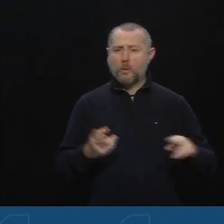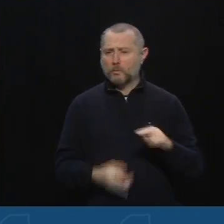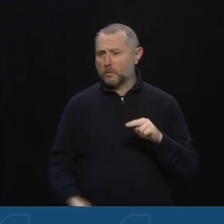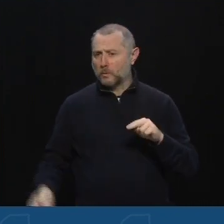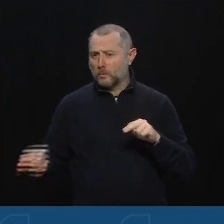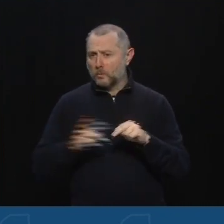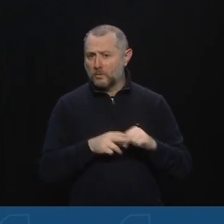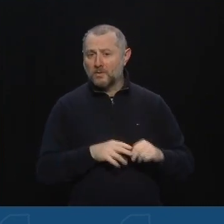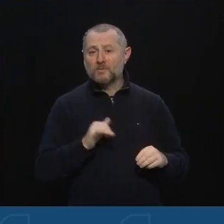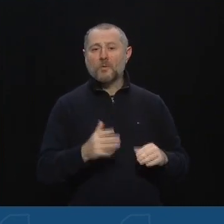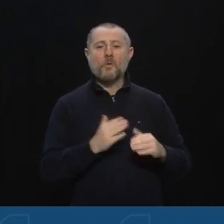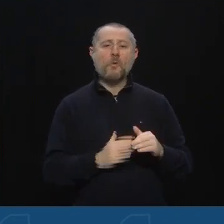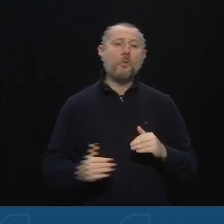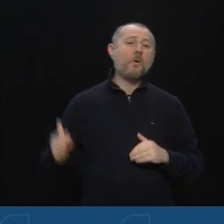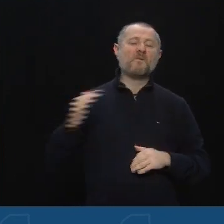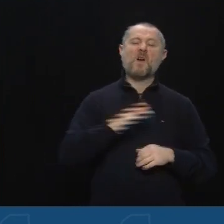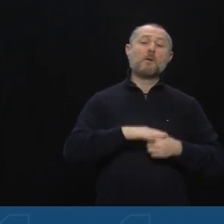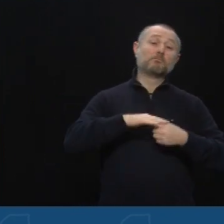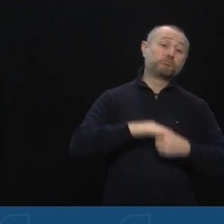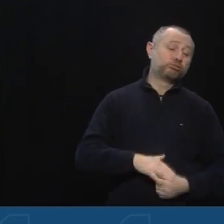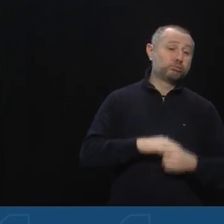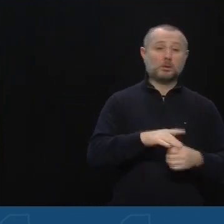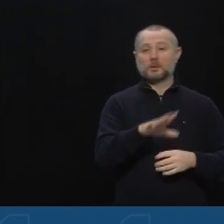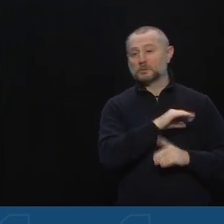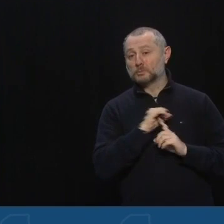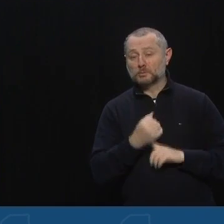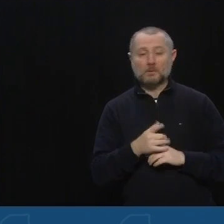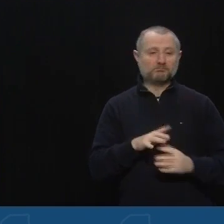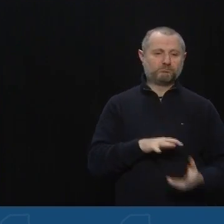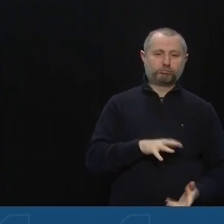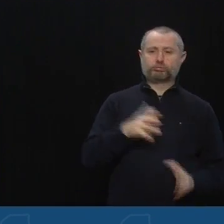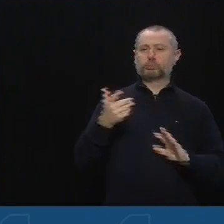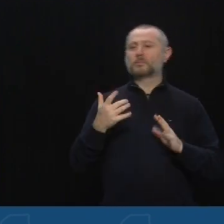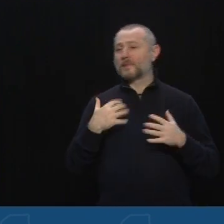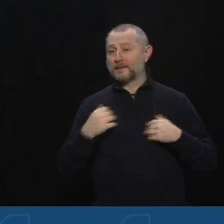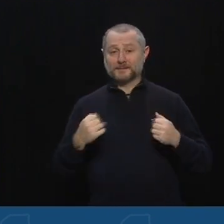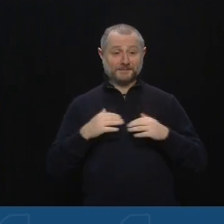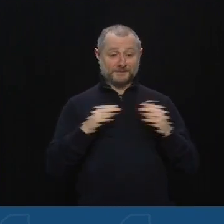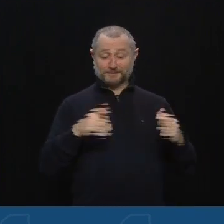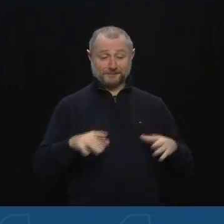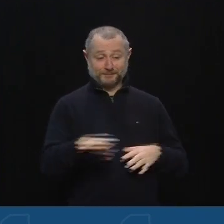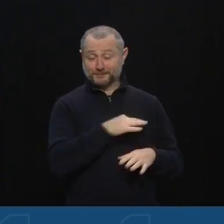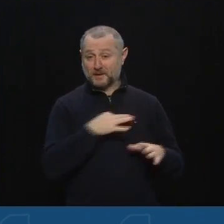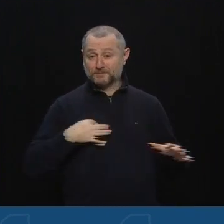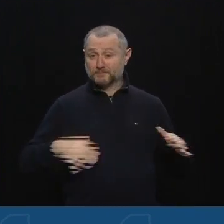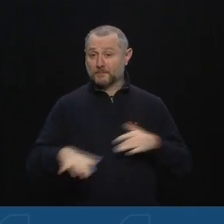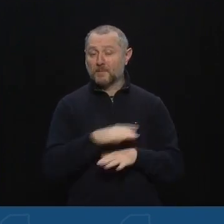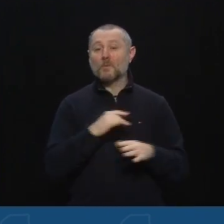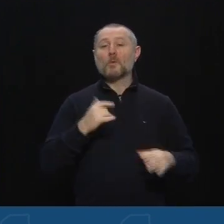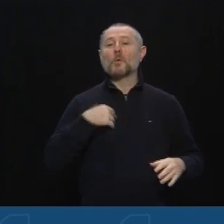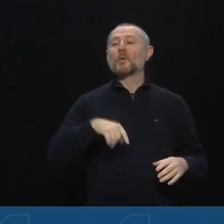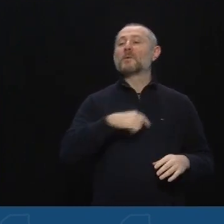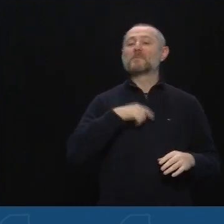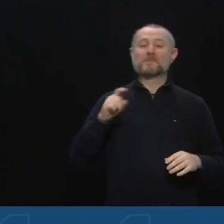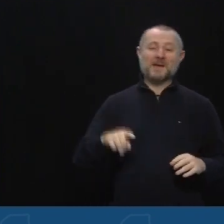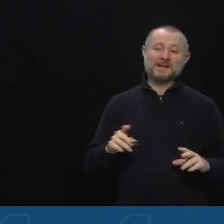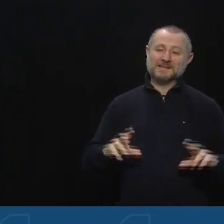TAKE THAT DYNAMIC, THAT TRAJECTORY THAT WE'RE ALREADY ON, PUT A LAYER OF PANDEMIC ON CONTINUE OF TOP OF IT AND AN OVERBURDENED SITUATION HAS NOW